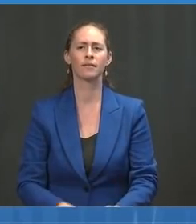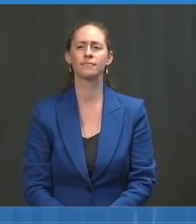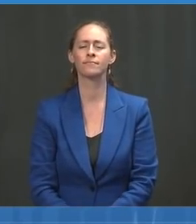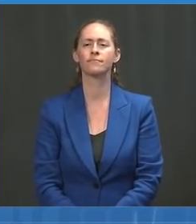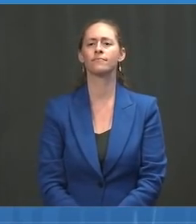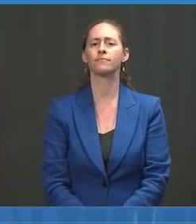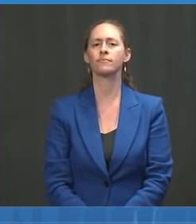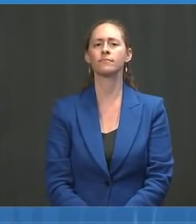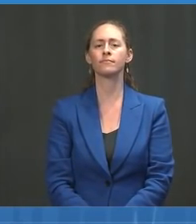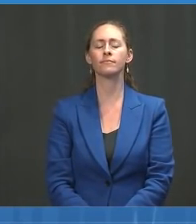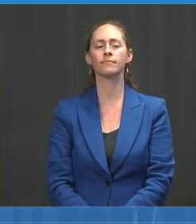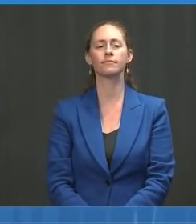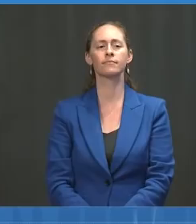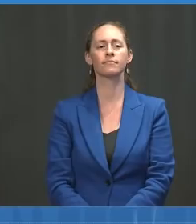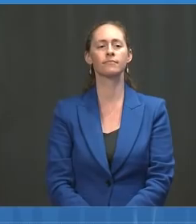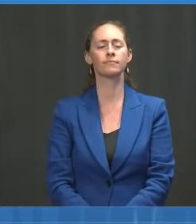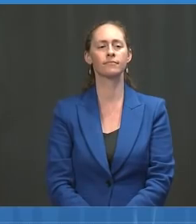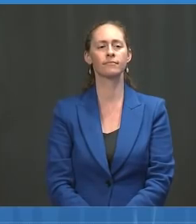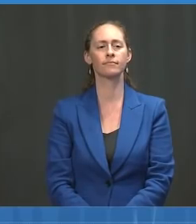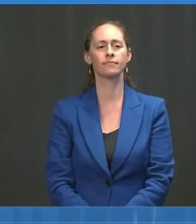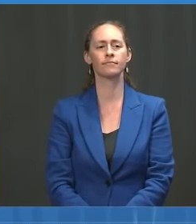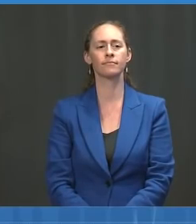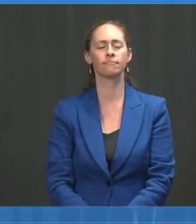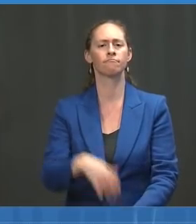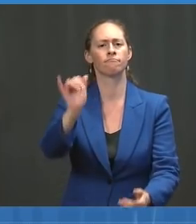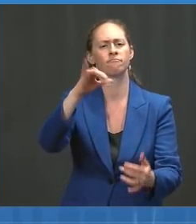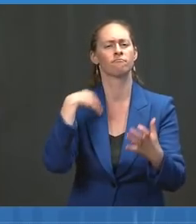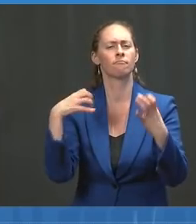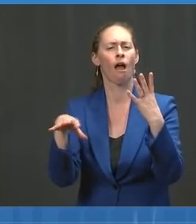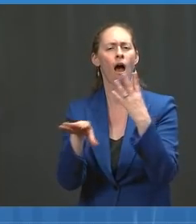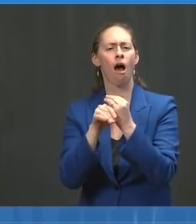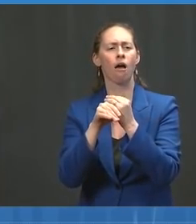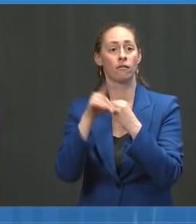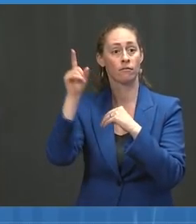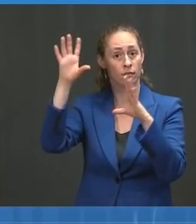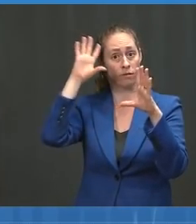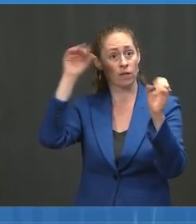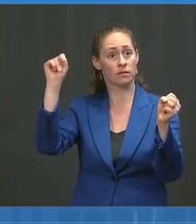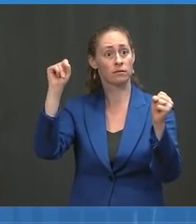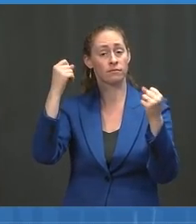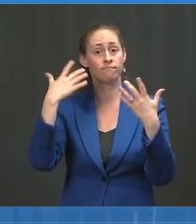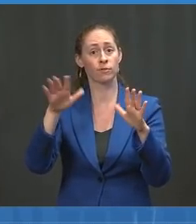You know, the President's message to those educators who are stepping up right now to protect their students